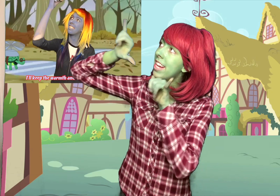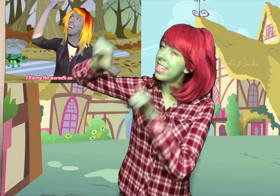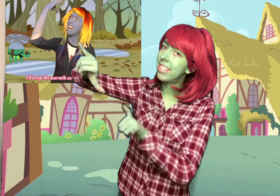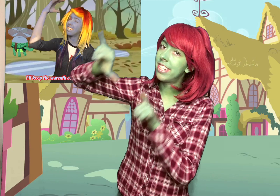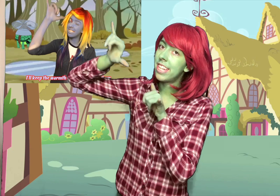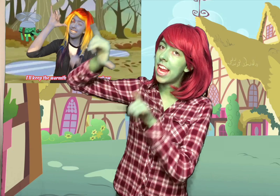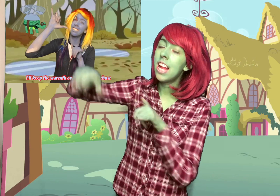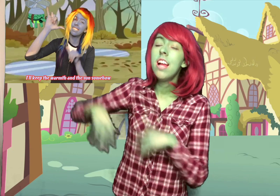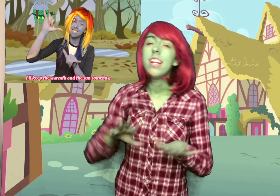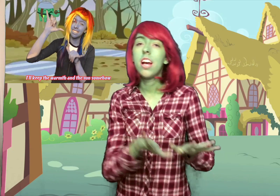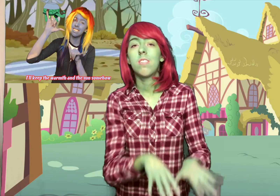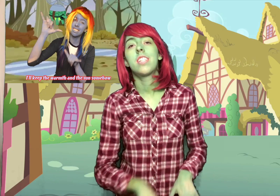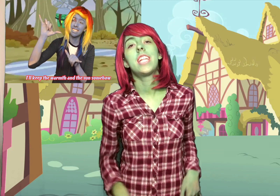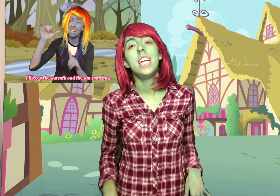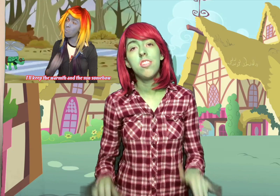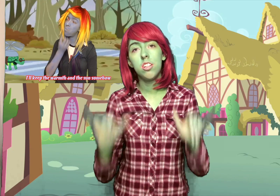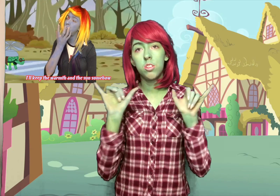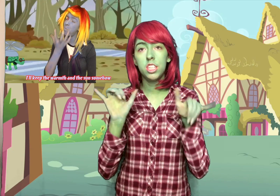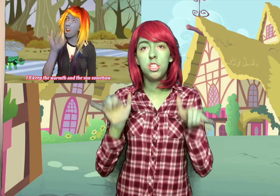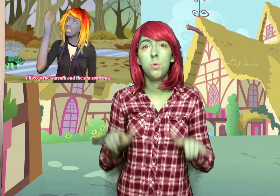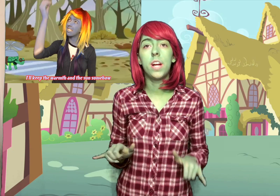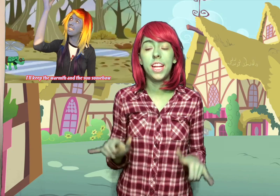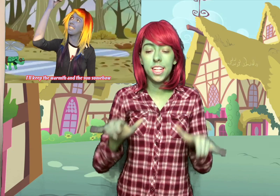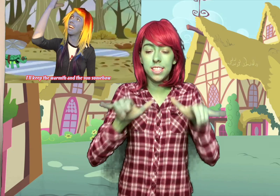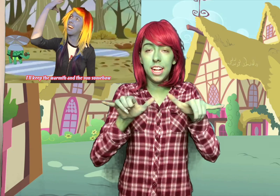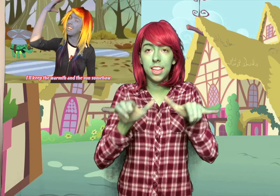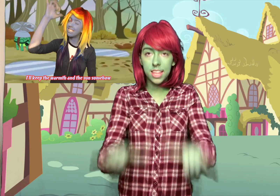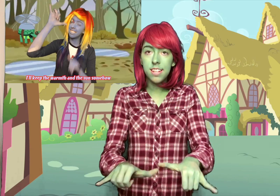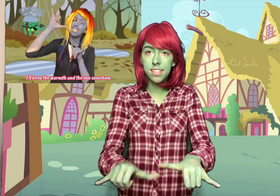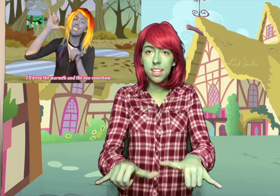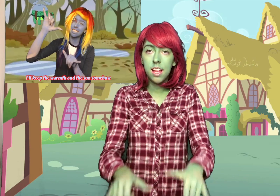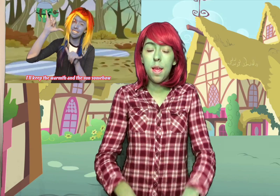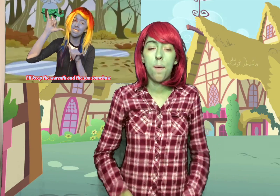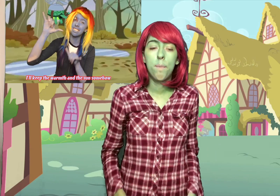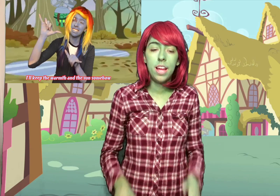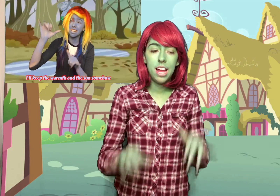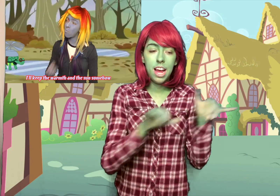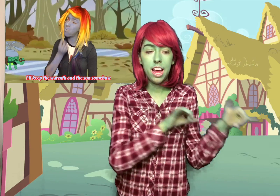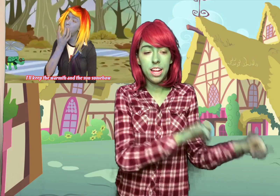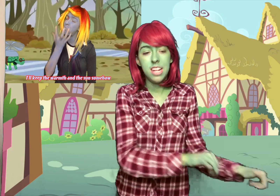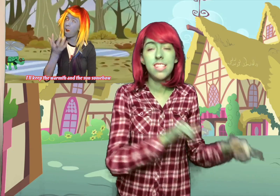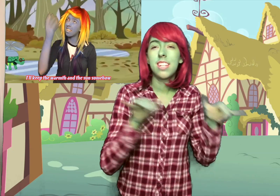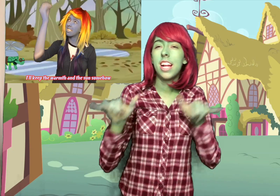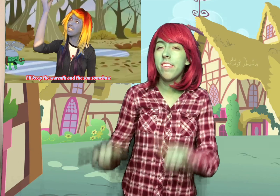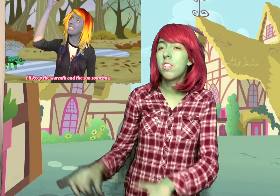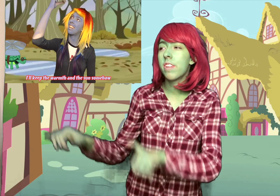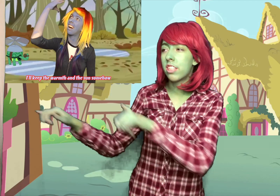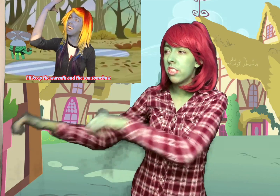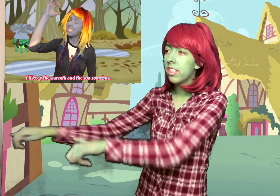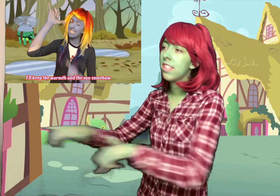did STAY now STAY is usually two y hands like this but it's kind of directional in the